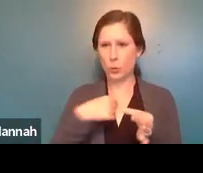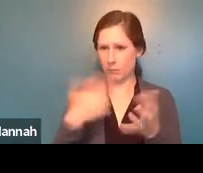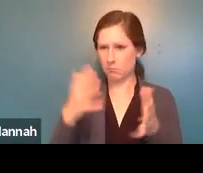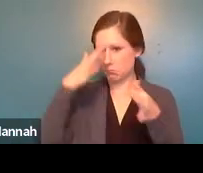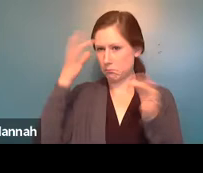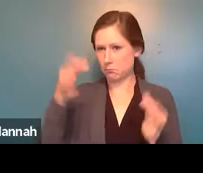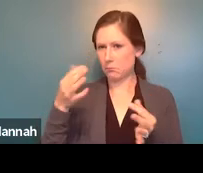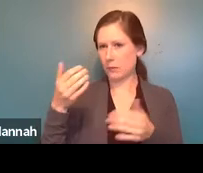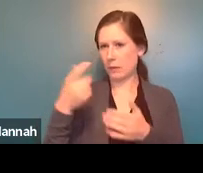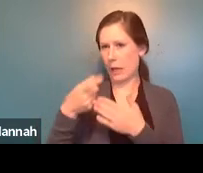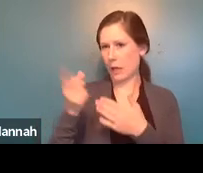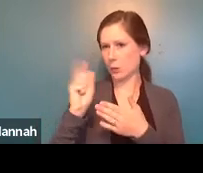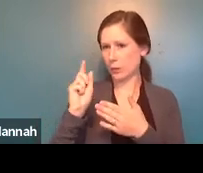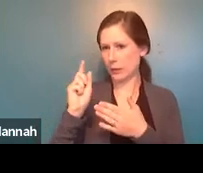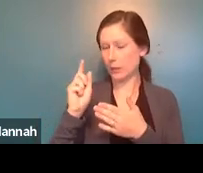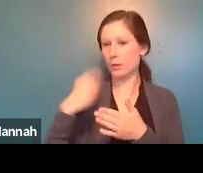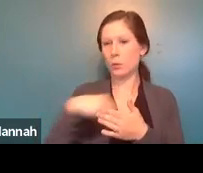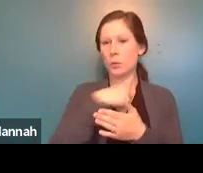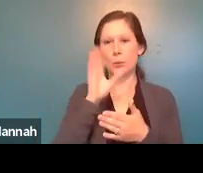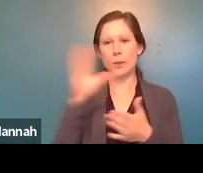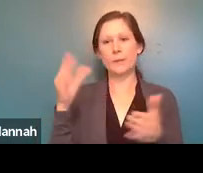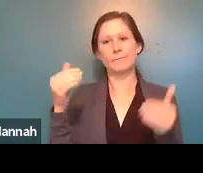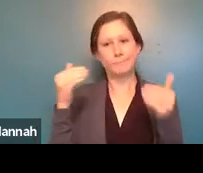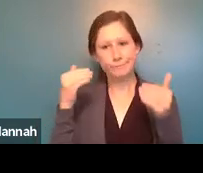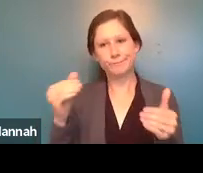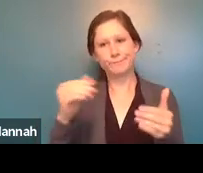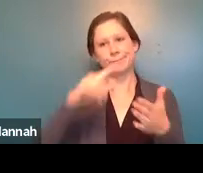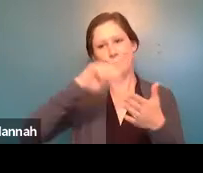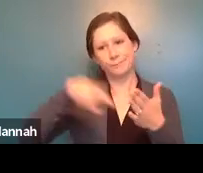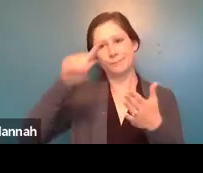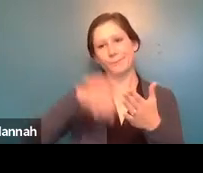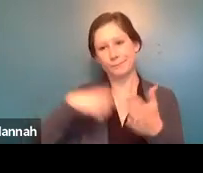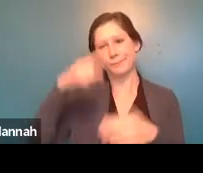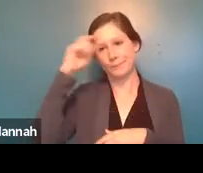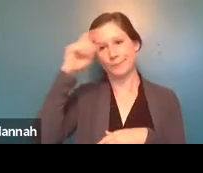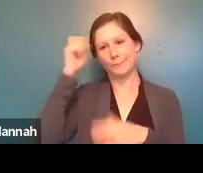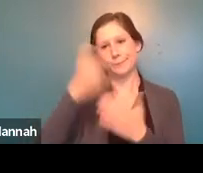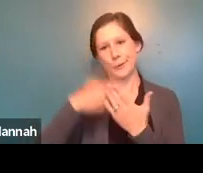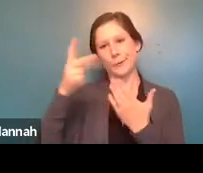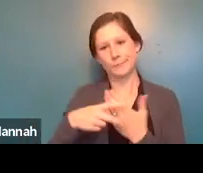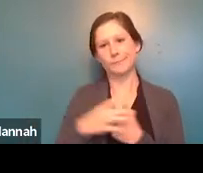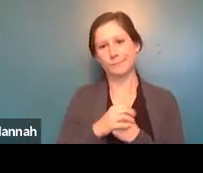week that we are canceling our summer programs and having everybody put their efforts